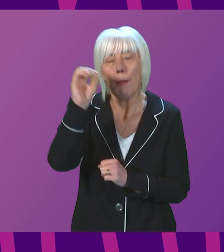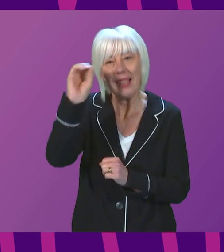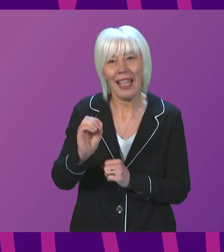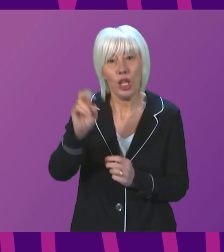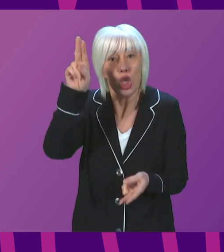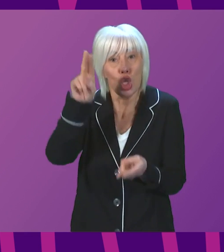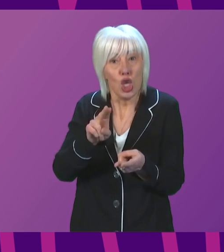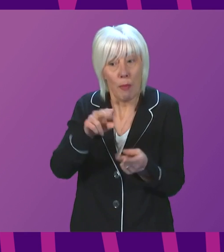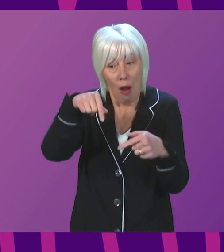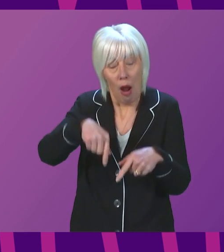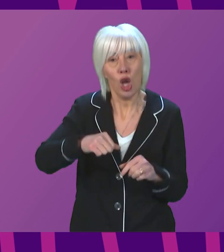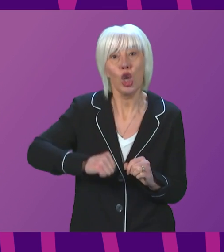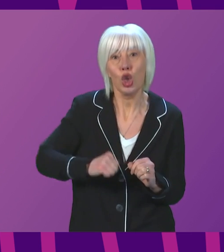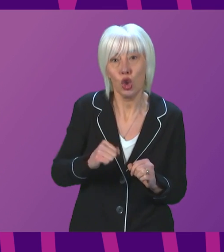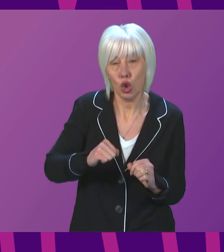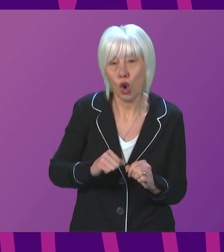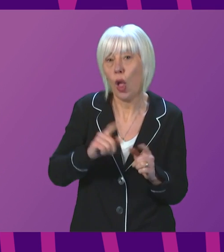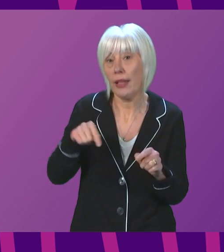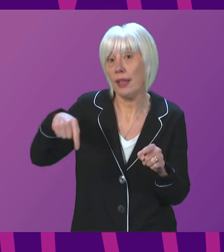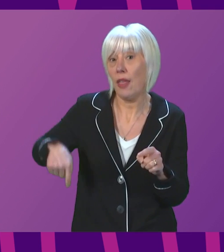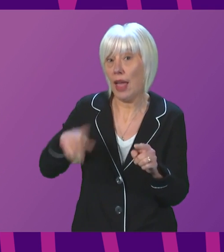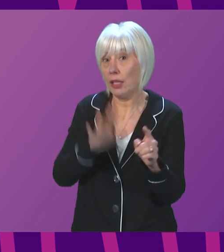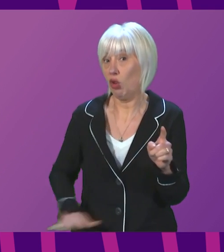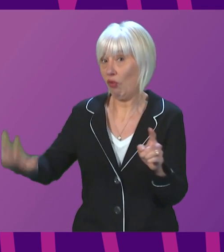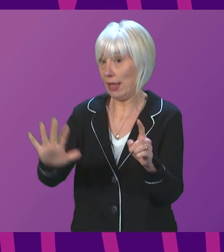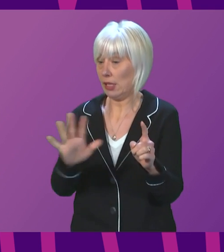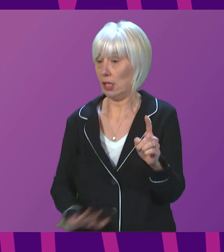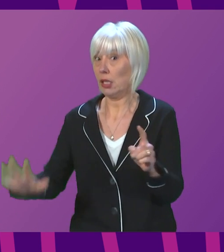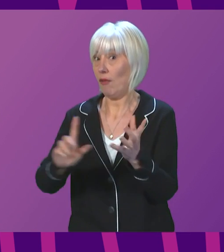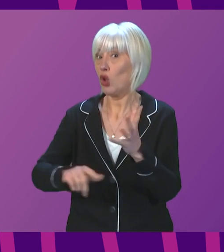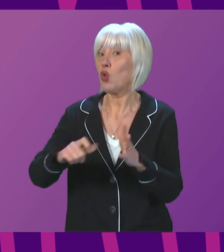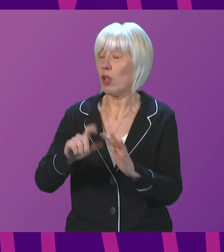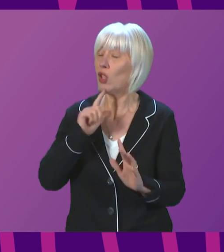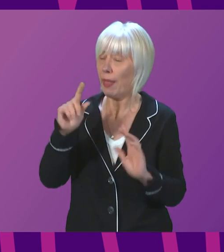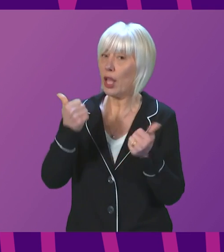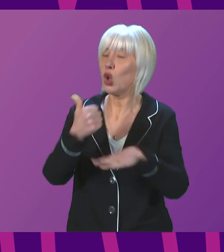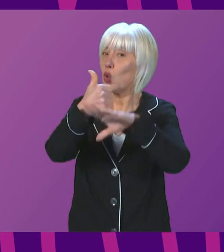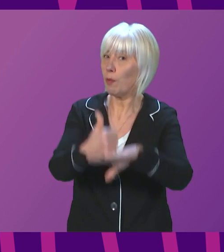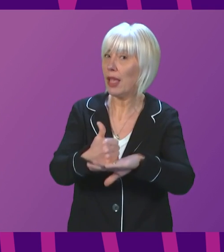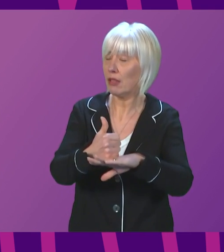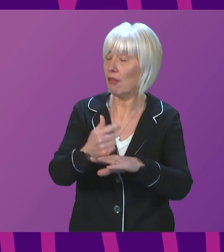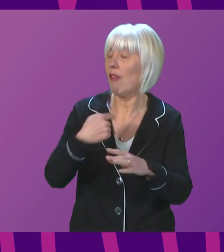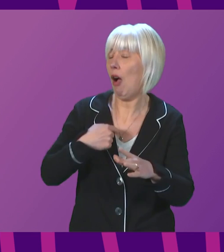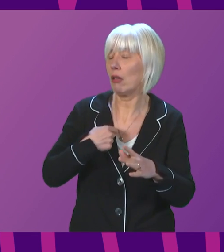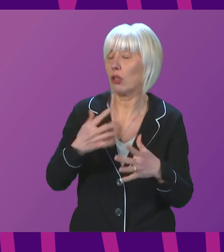on average in Scotland than they are in the rest of the United Kingdom. I would suggest that that is a good foundation on which to build.